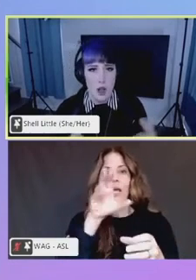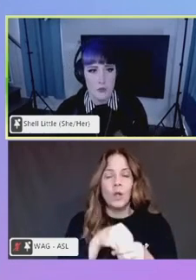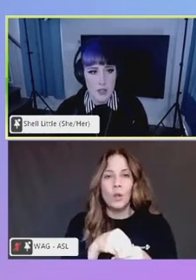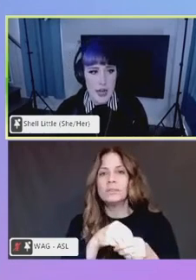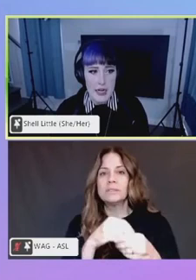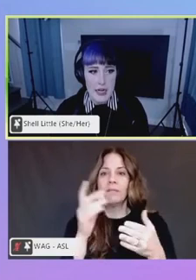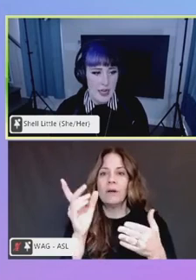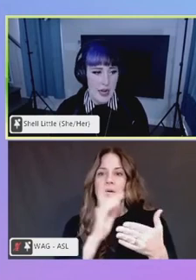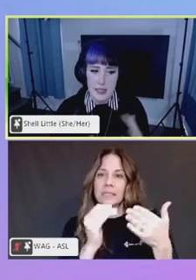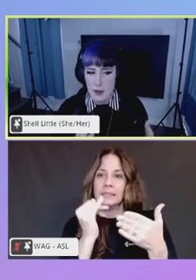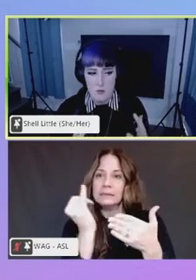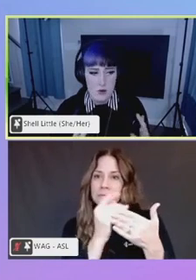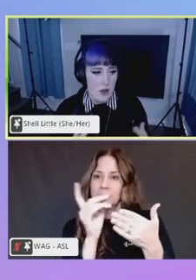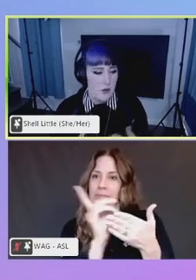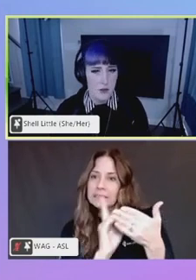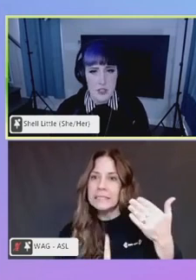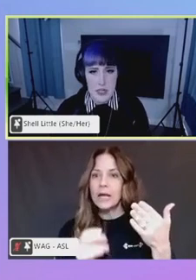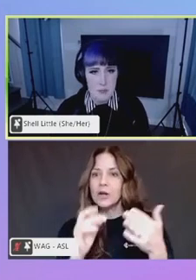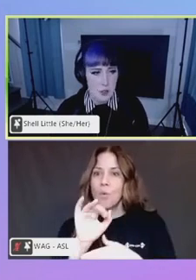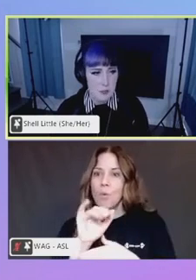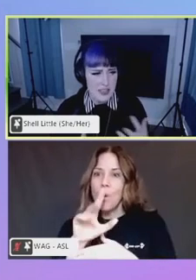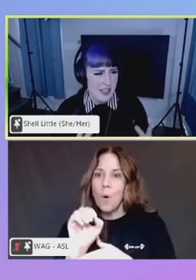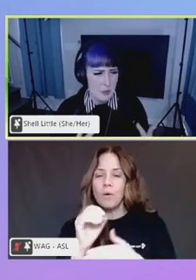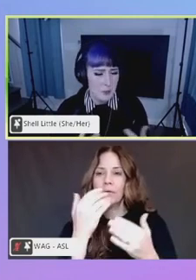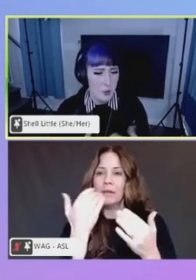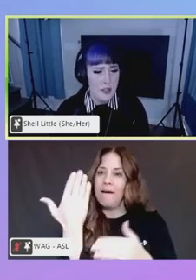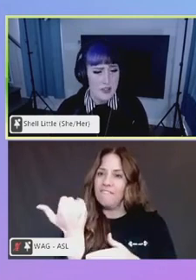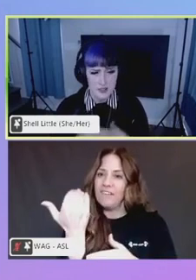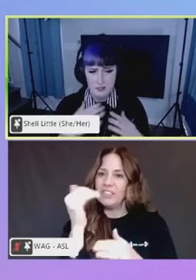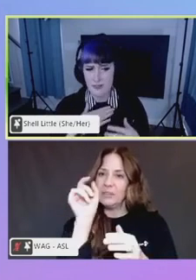became bigger. And that is really easy to see when we look at the job descriptions.